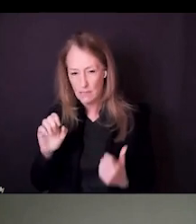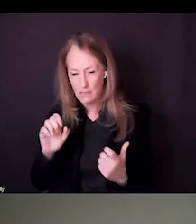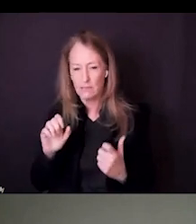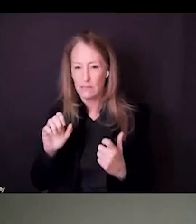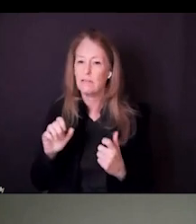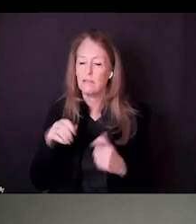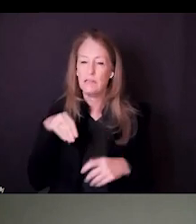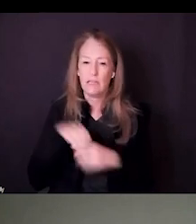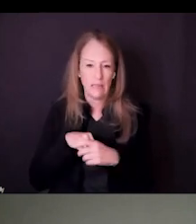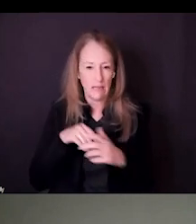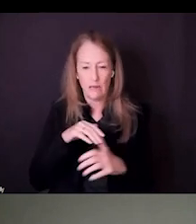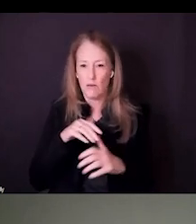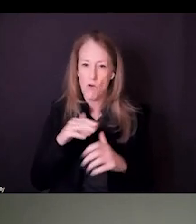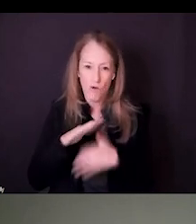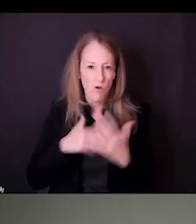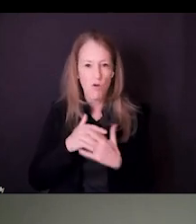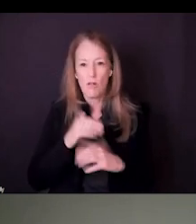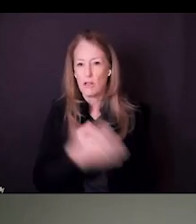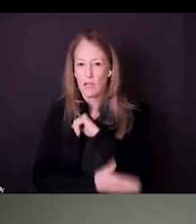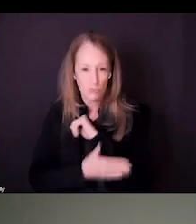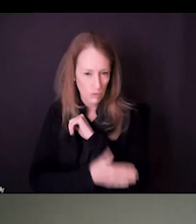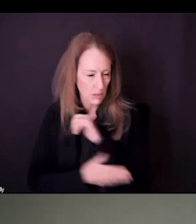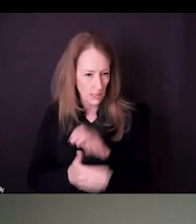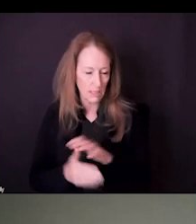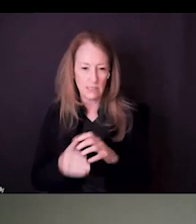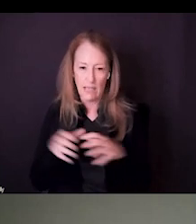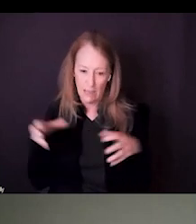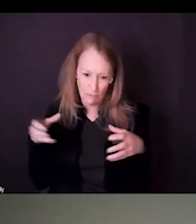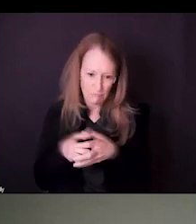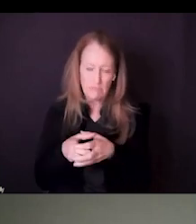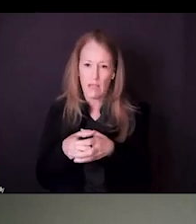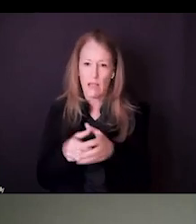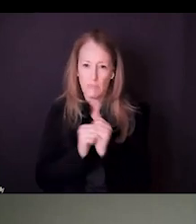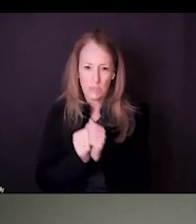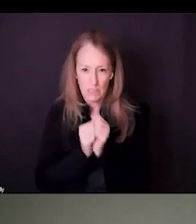CAN WE ALL JOIN MORE EFFECTIVELY TO ADVOCATE THE